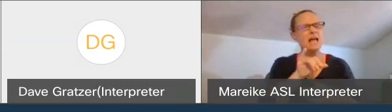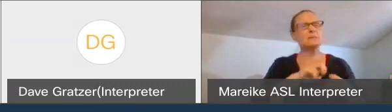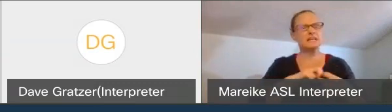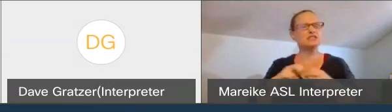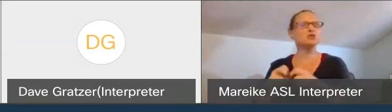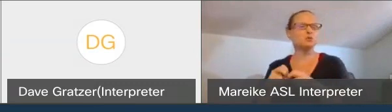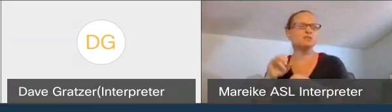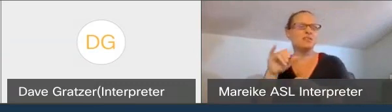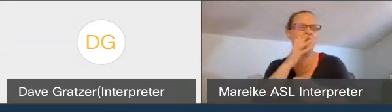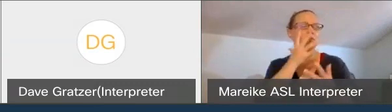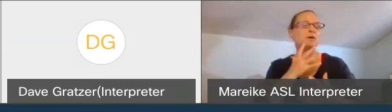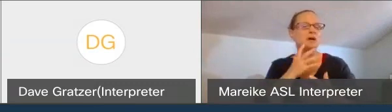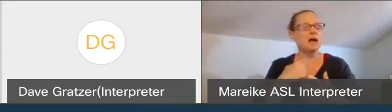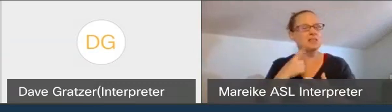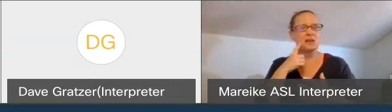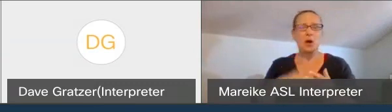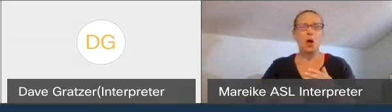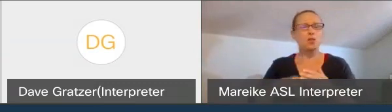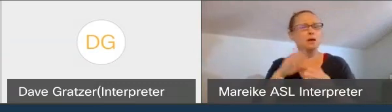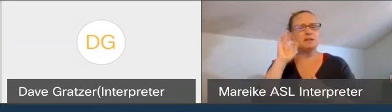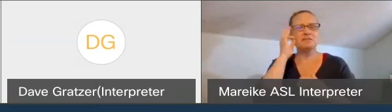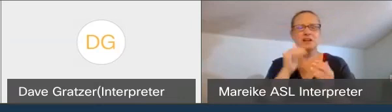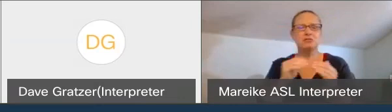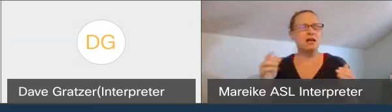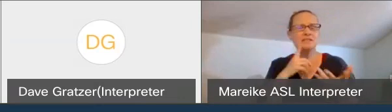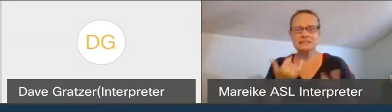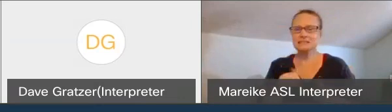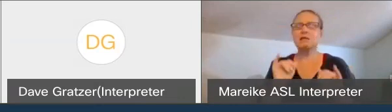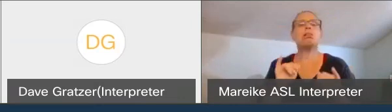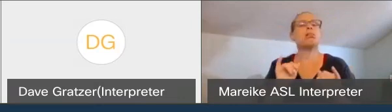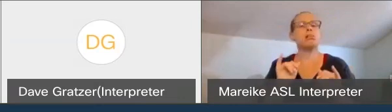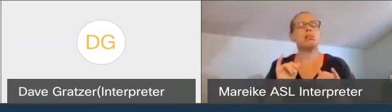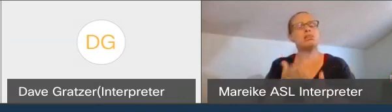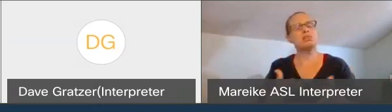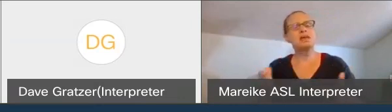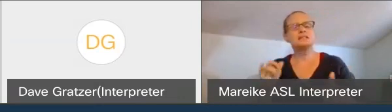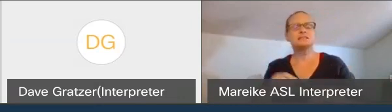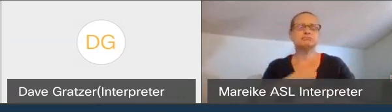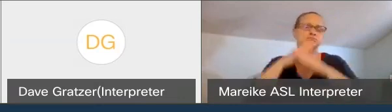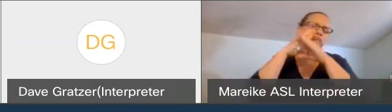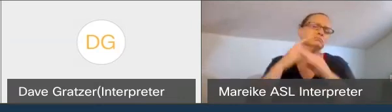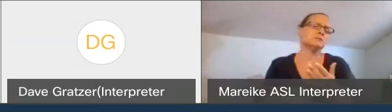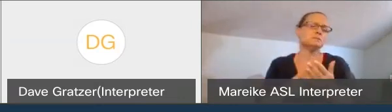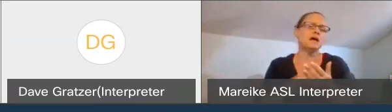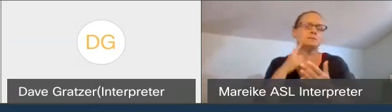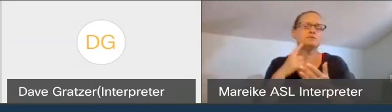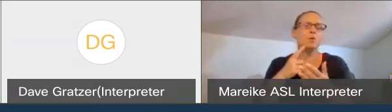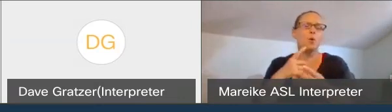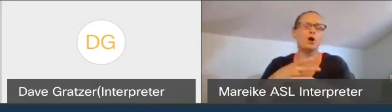I think all the way up to the federal level, there are still, uh, things that get in the way sometimes of care coordination for individuals,